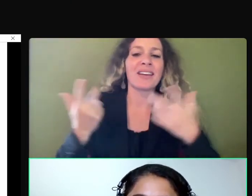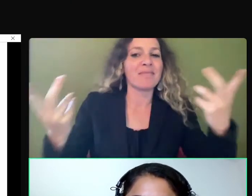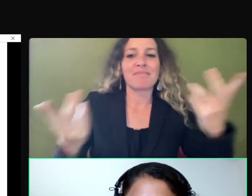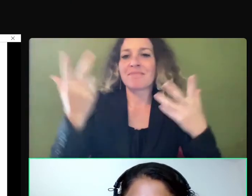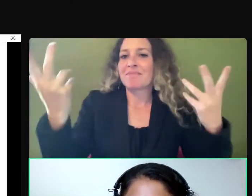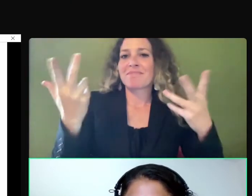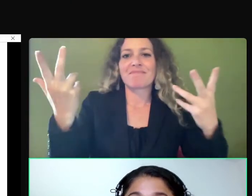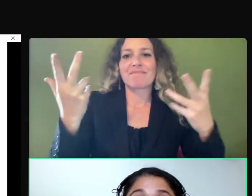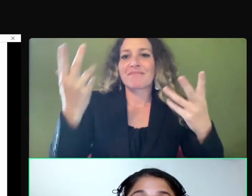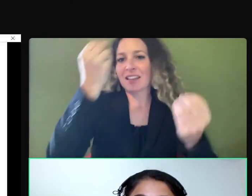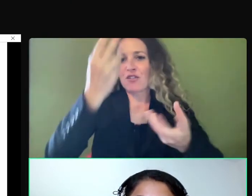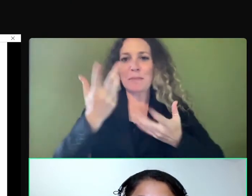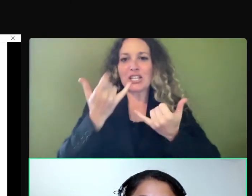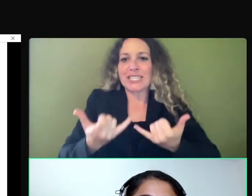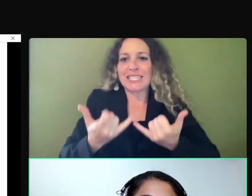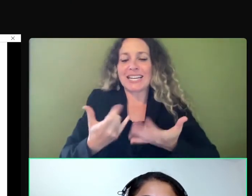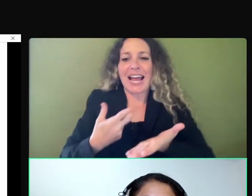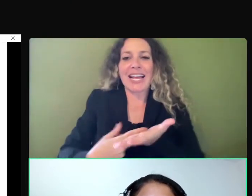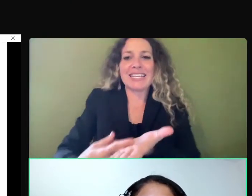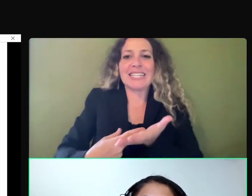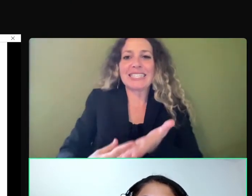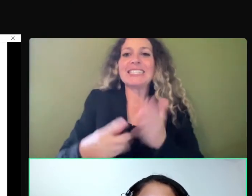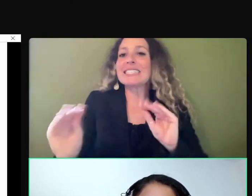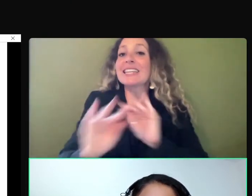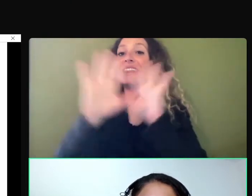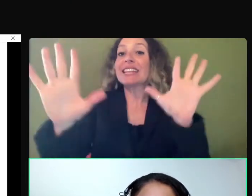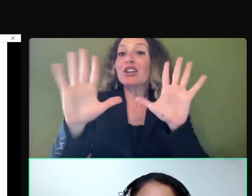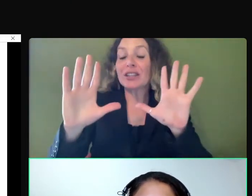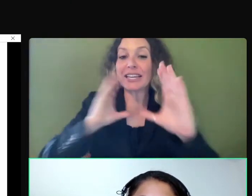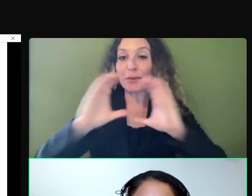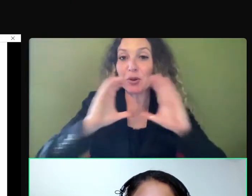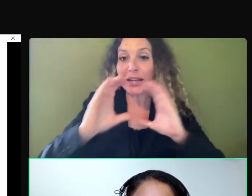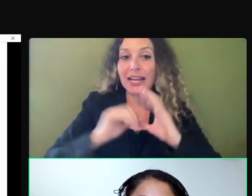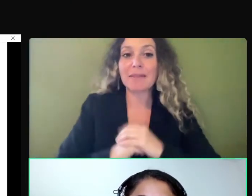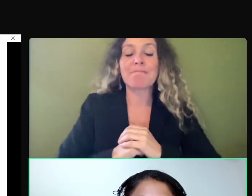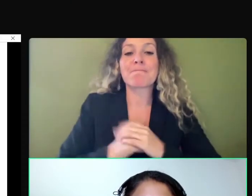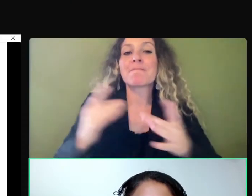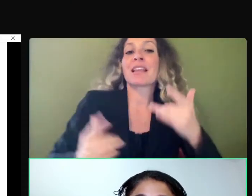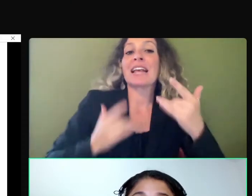discussed today is clearly communicated. I have an exciting panel of experts and